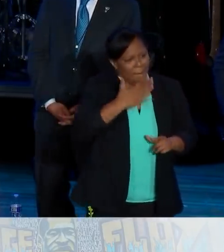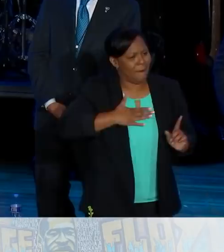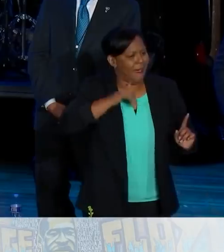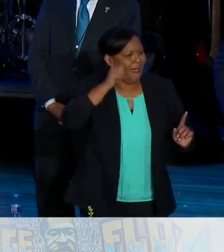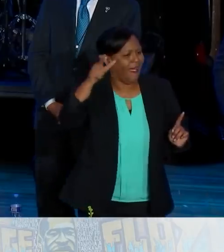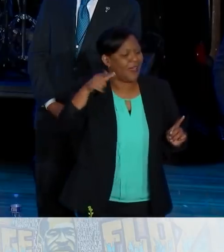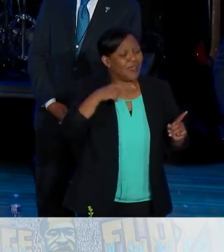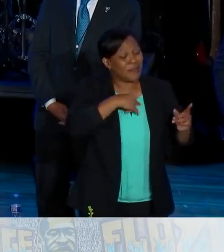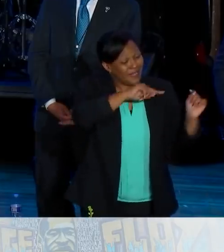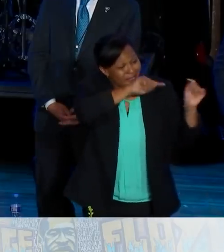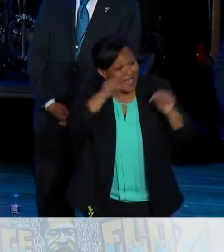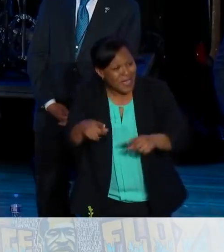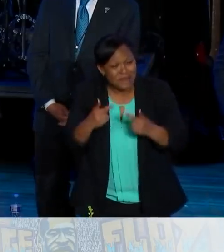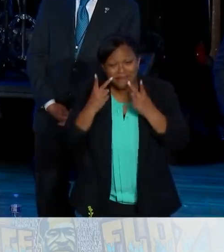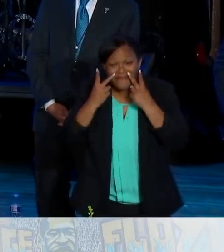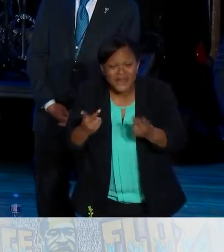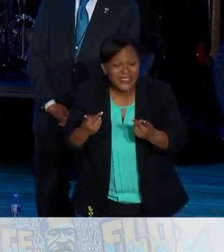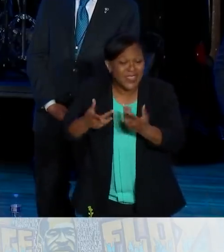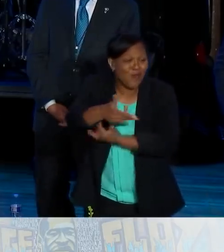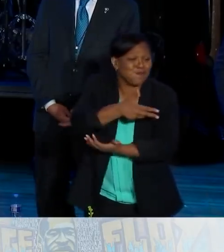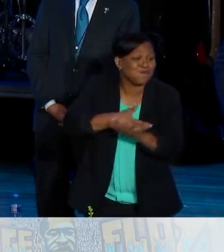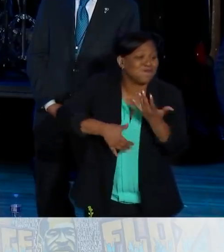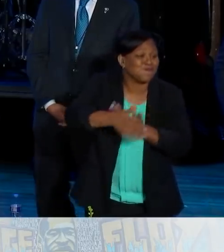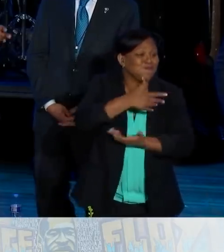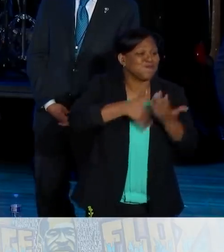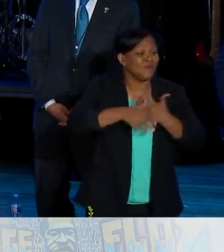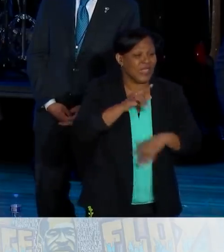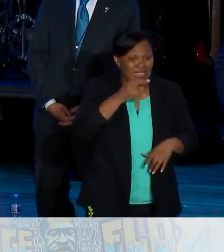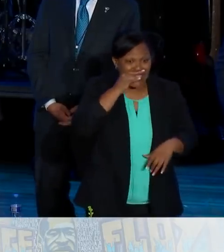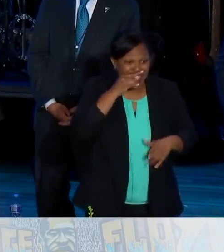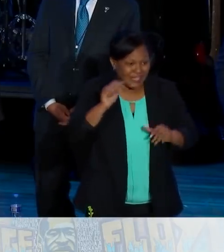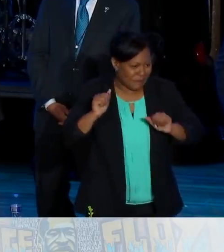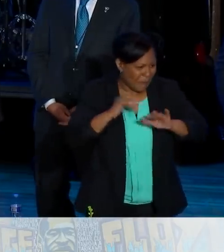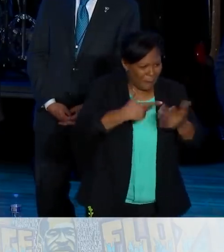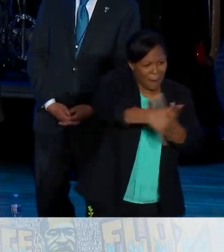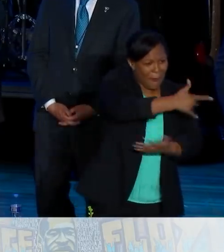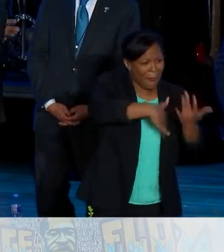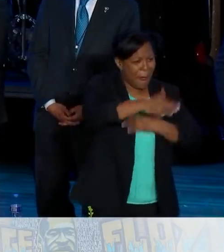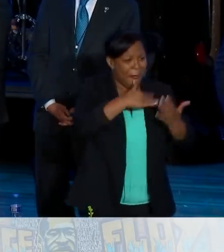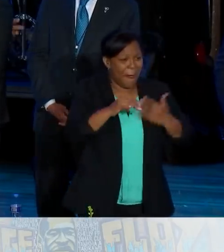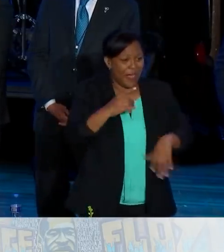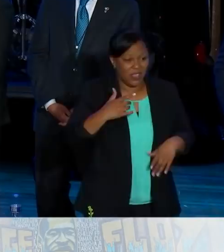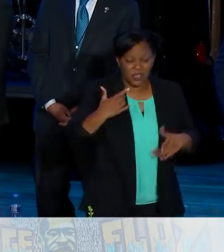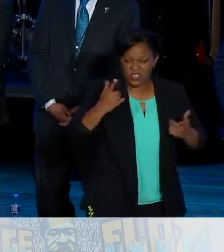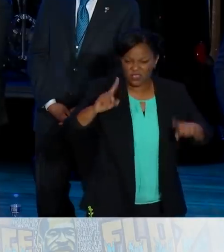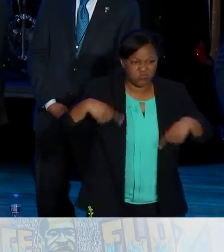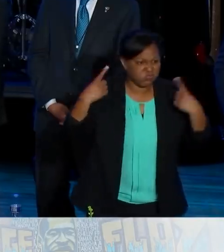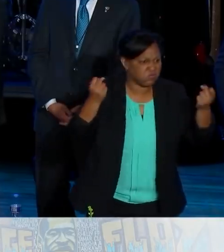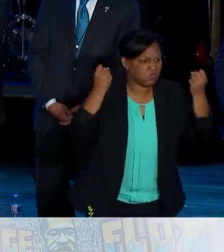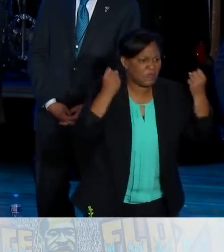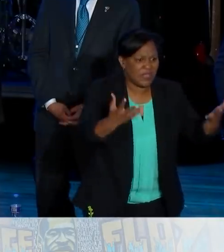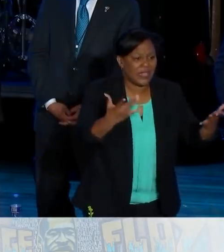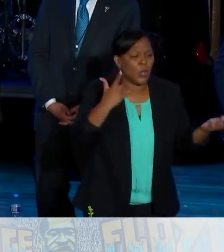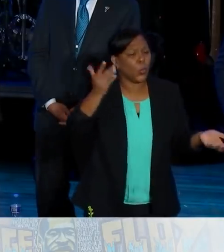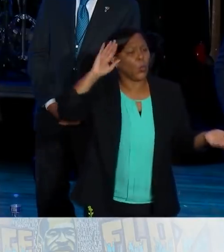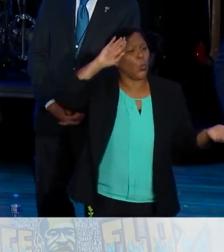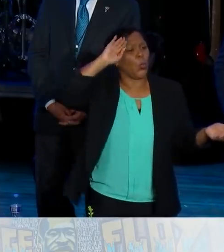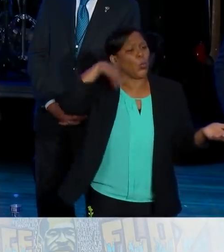ABOUT, MY AUNT WAS SOMEBODY IN THE COMMUNITY, ALL THE KIDS LOVED TO COME OVER THERE. AND SHE ENDED UP HAVING 30 OR 40